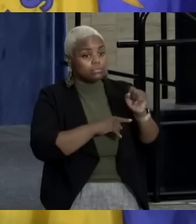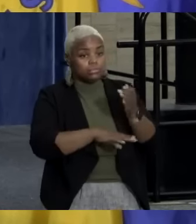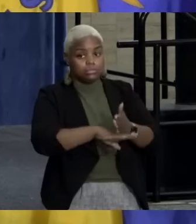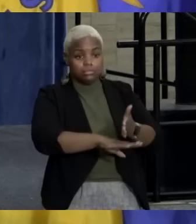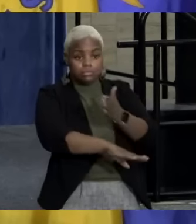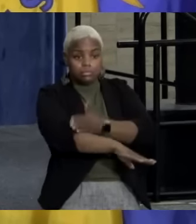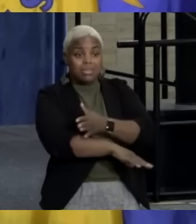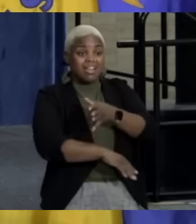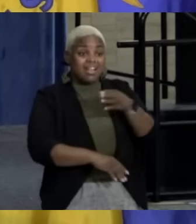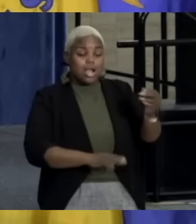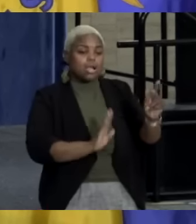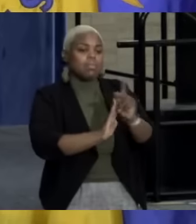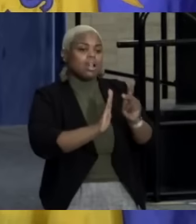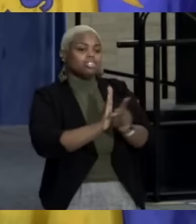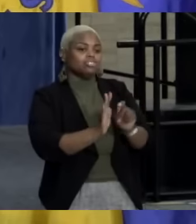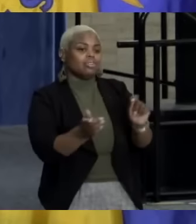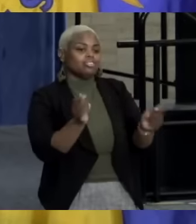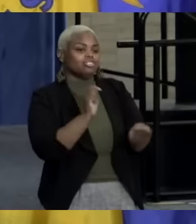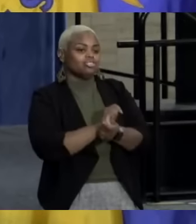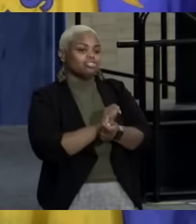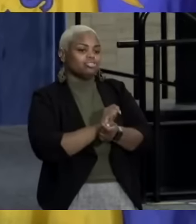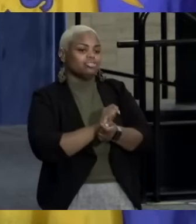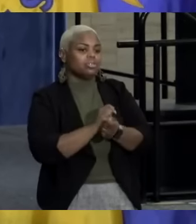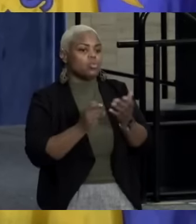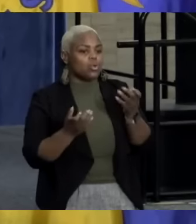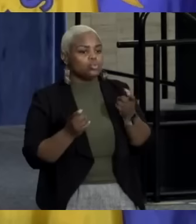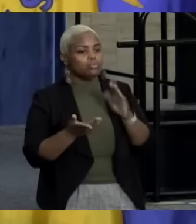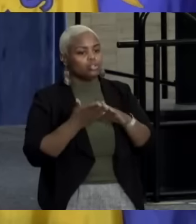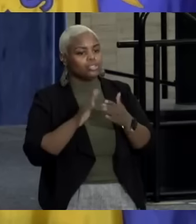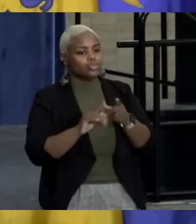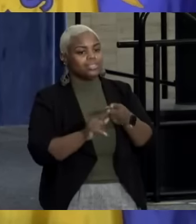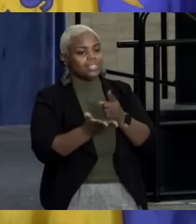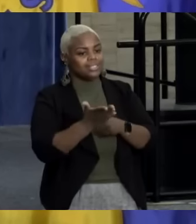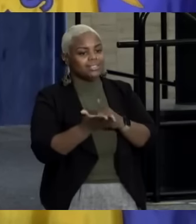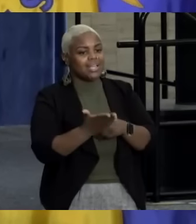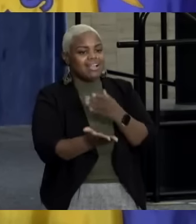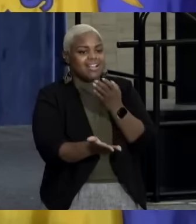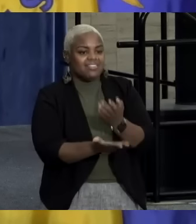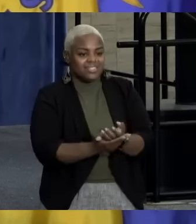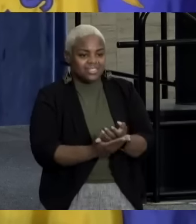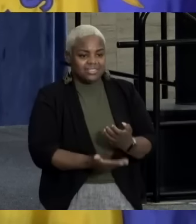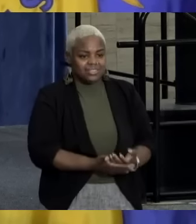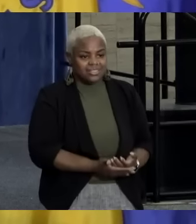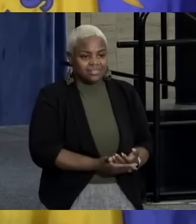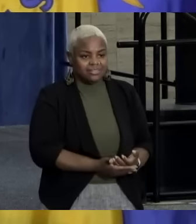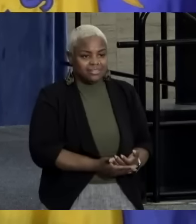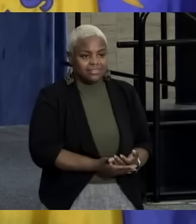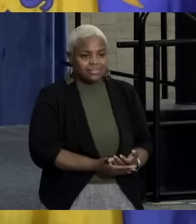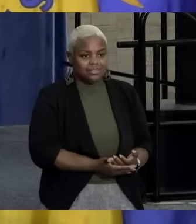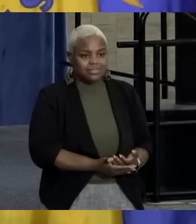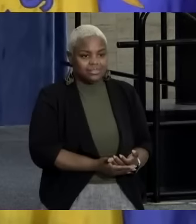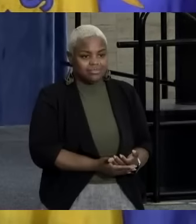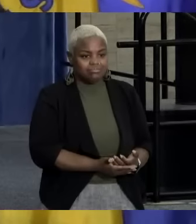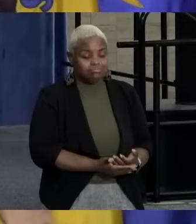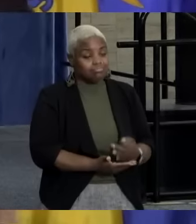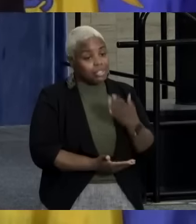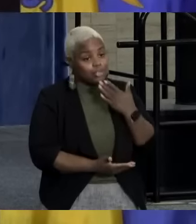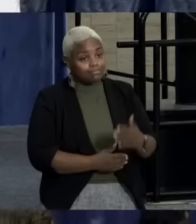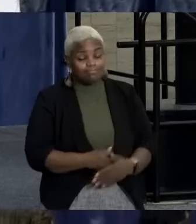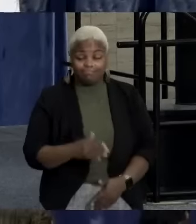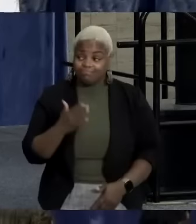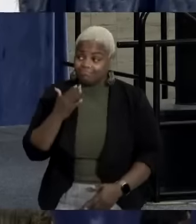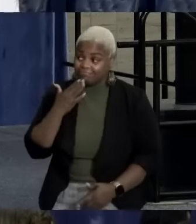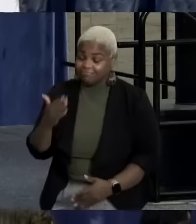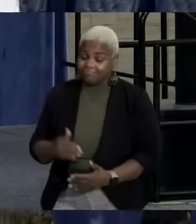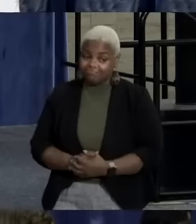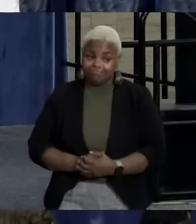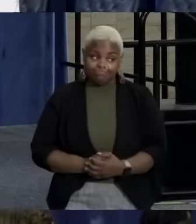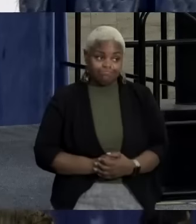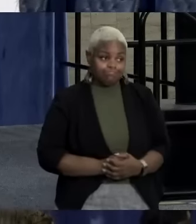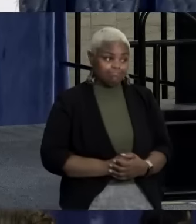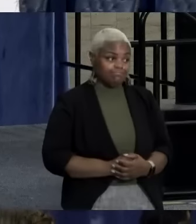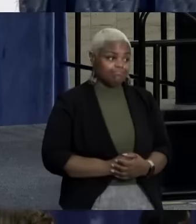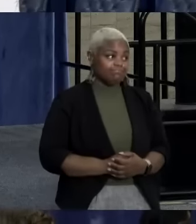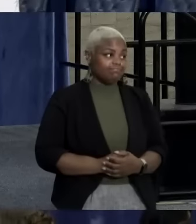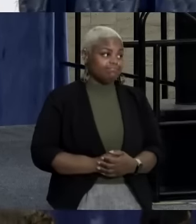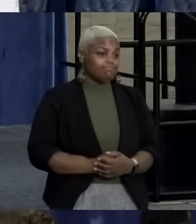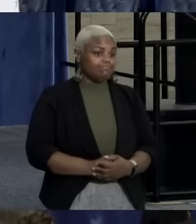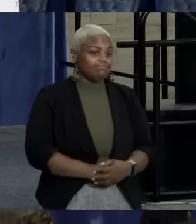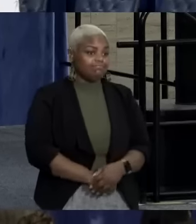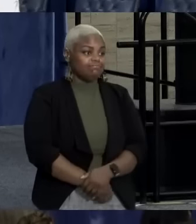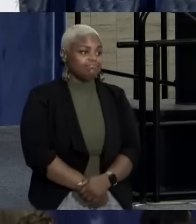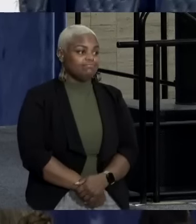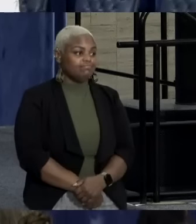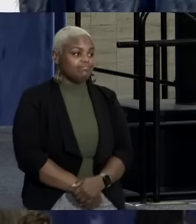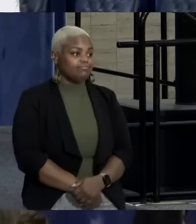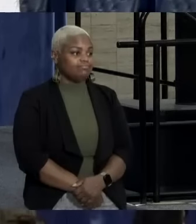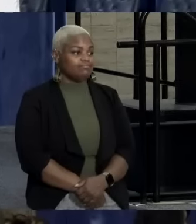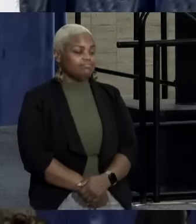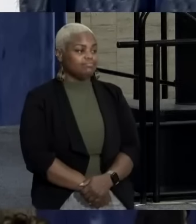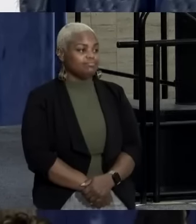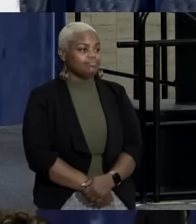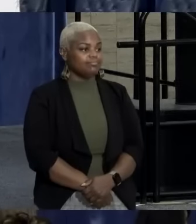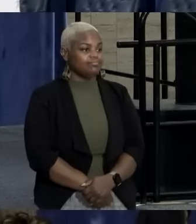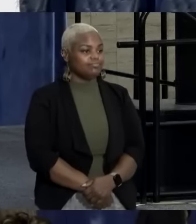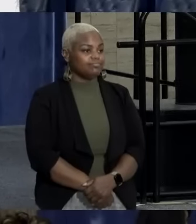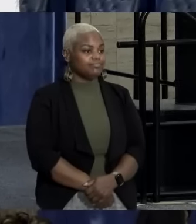want to see the community talk about the evidence at the level of the evidence. So, thank you.